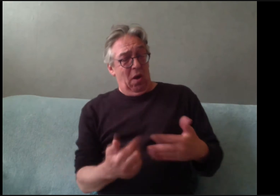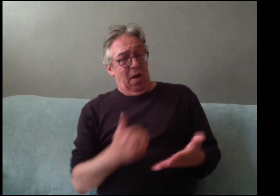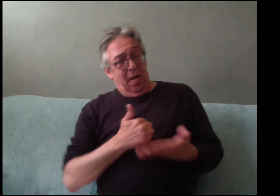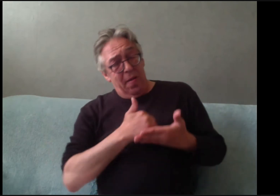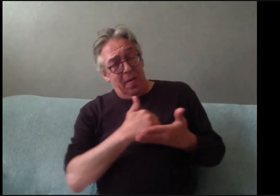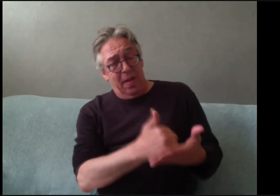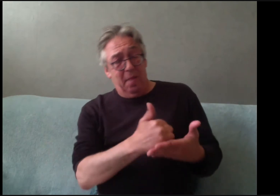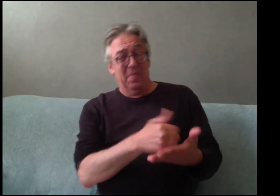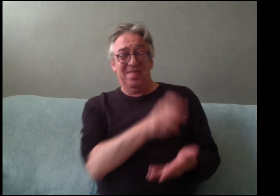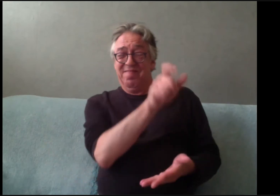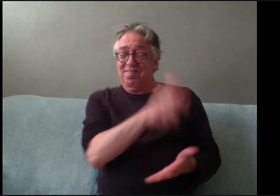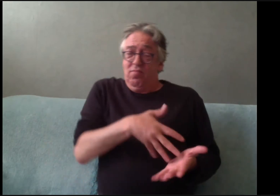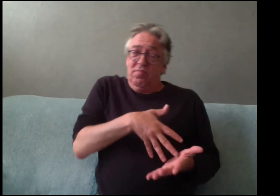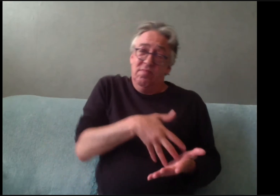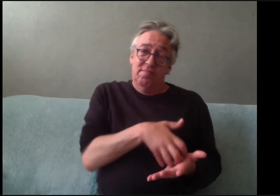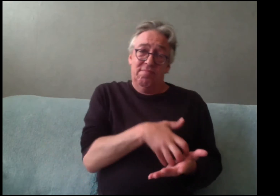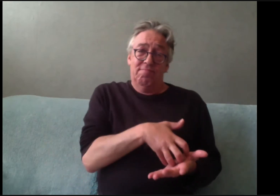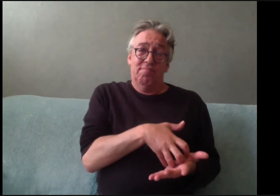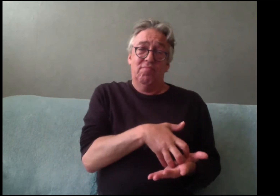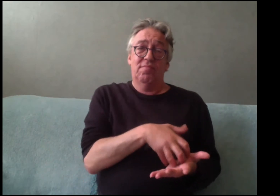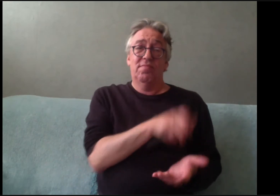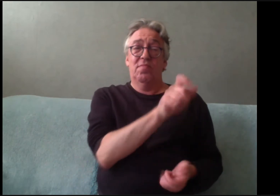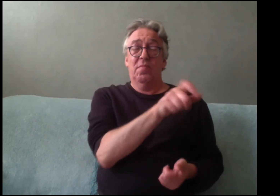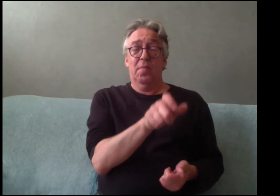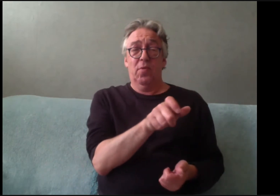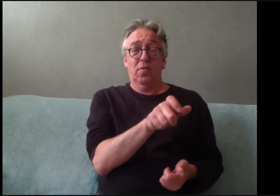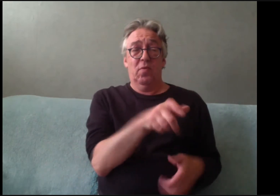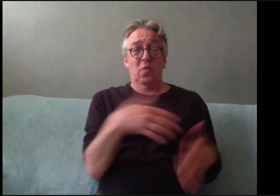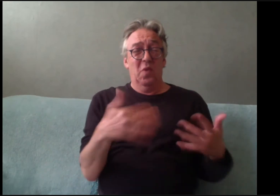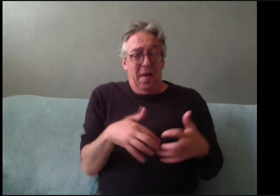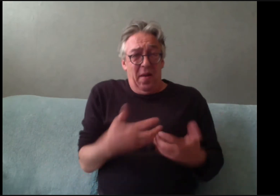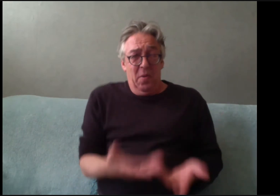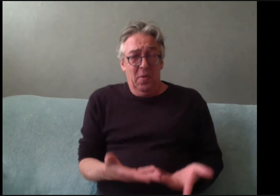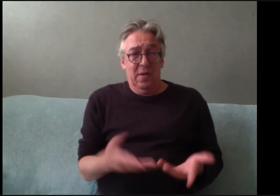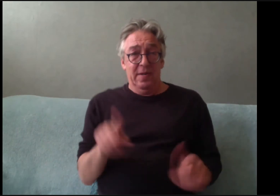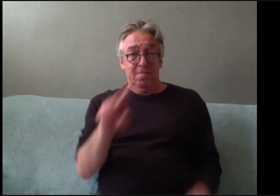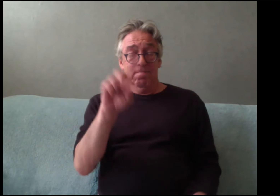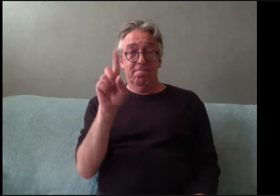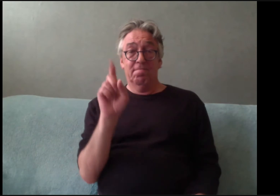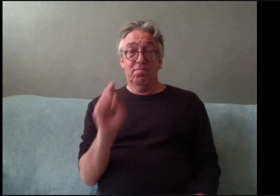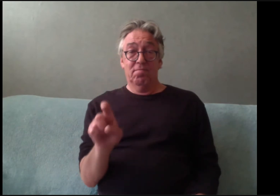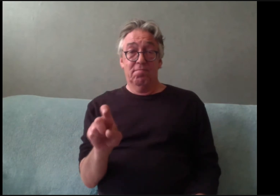How can we avoid the negative efforts of a continued lockdown?